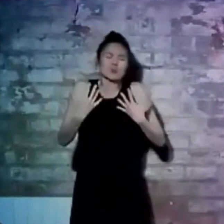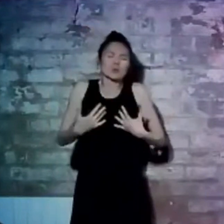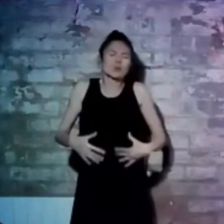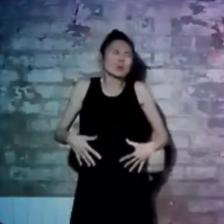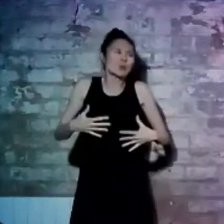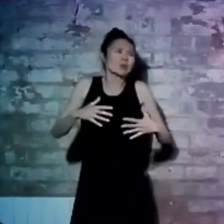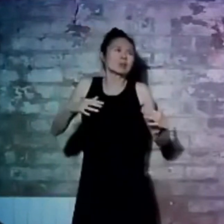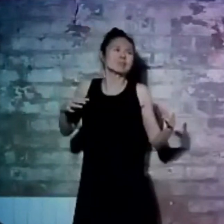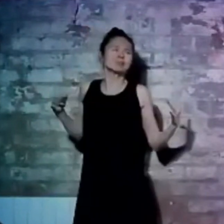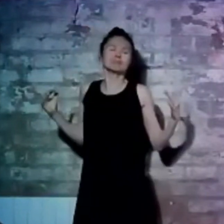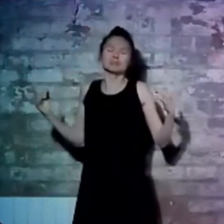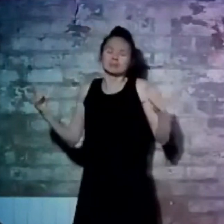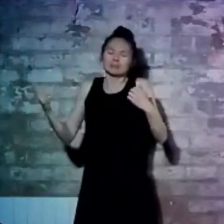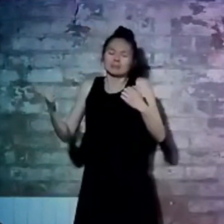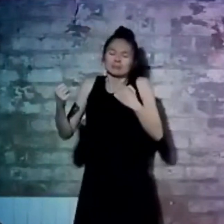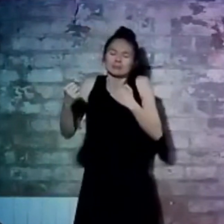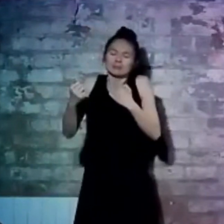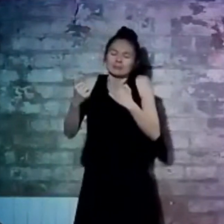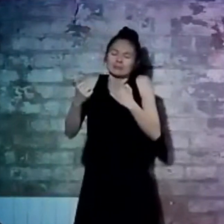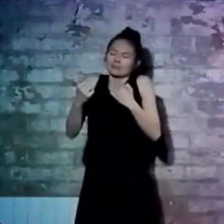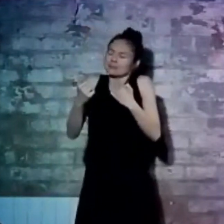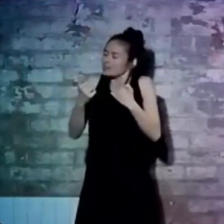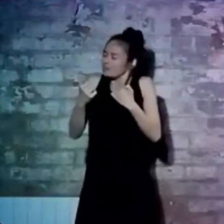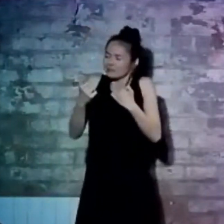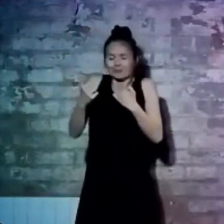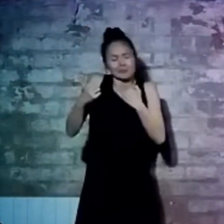The rapture is to enrapture thee.